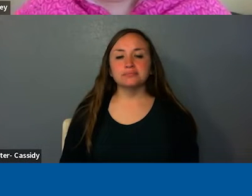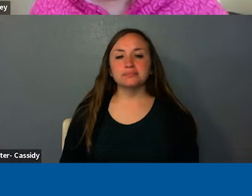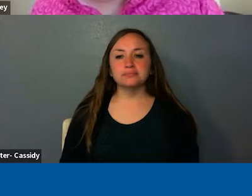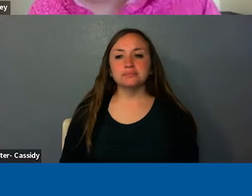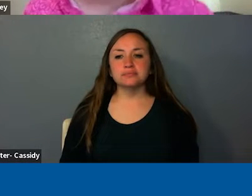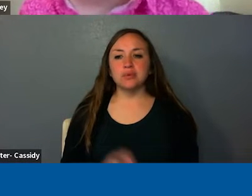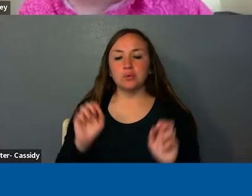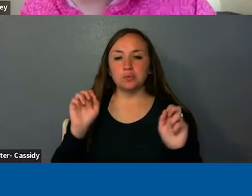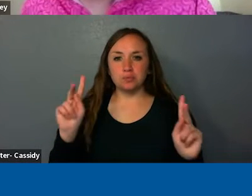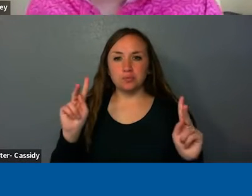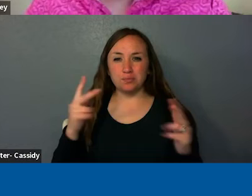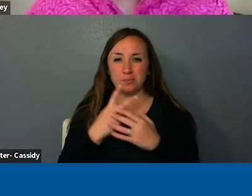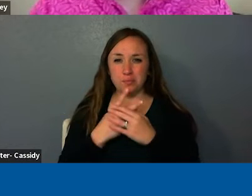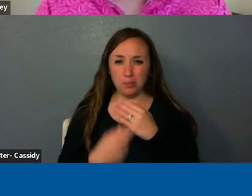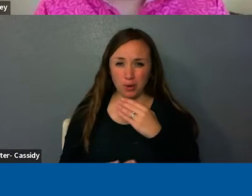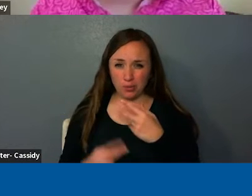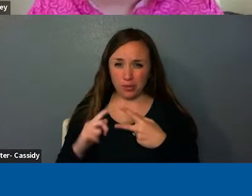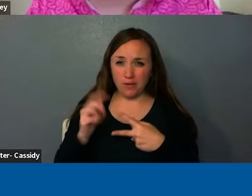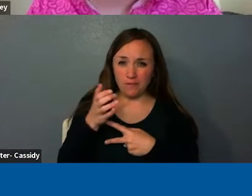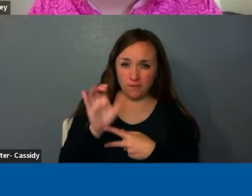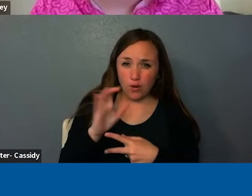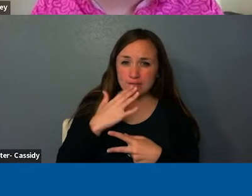Both forced colors mode and high contrast mode